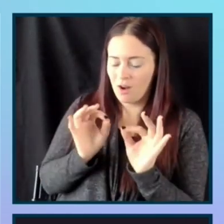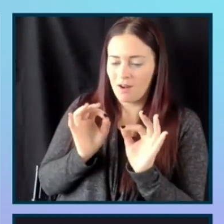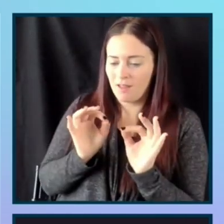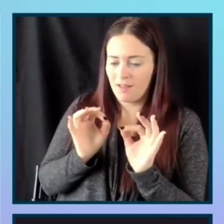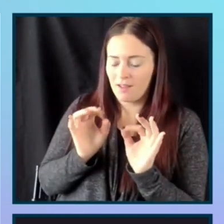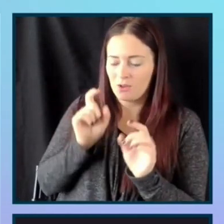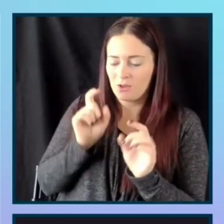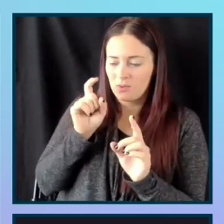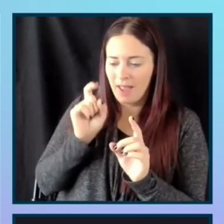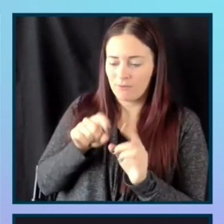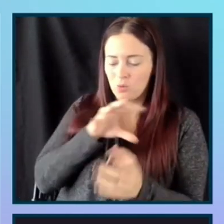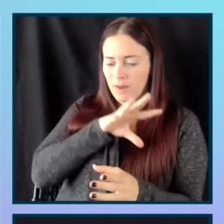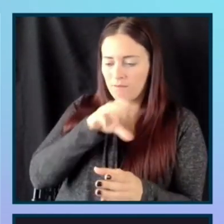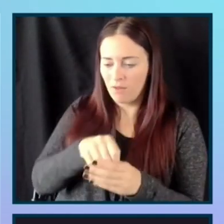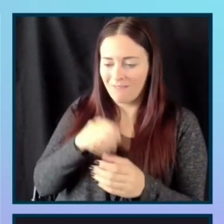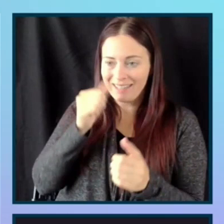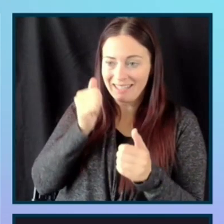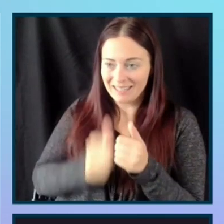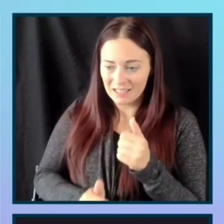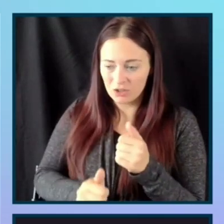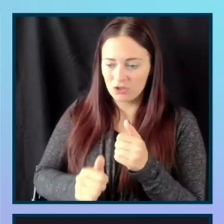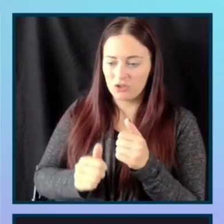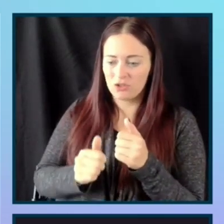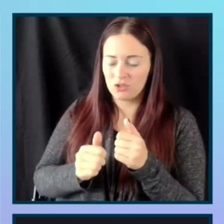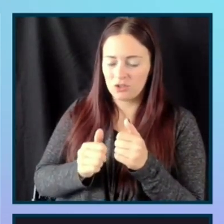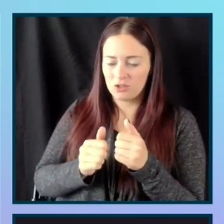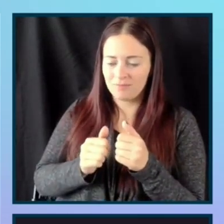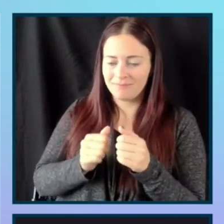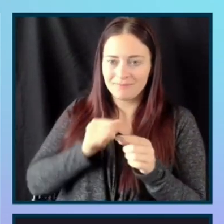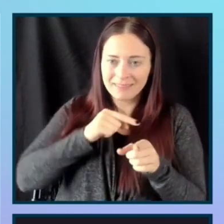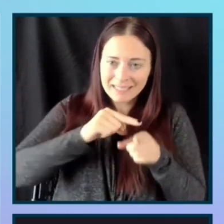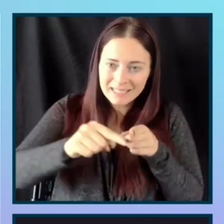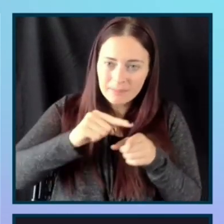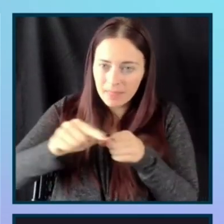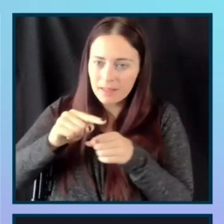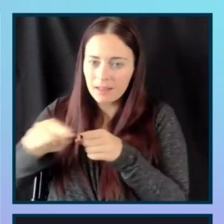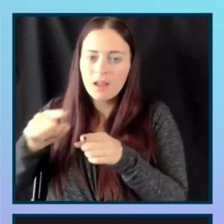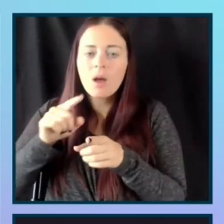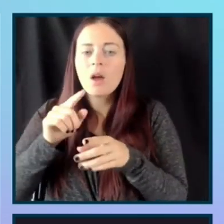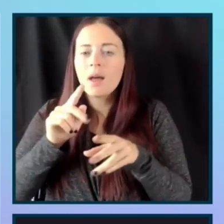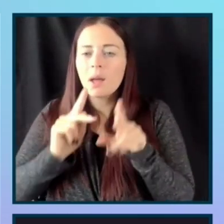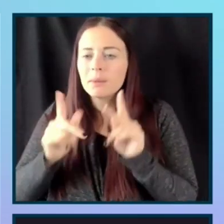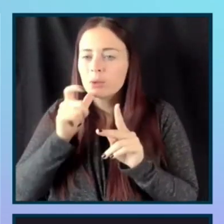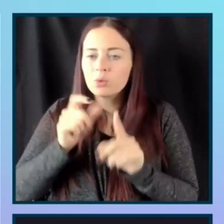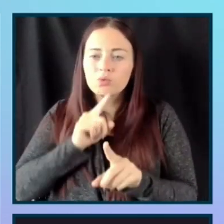who would be responding to a support ticket, those that deal with them the most regularly,